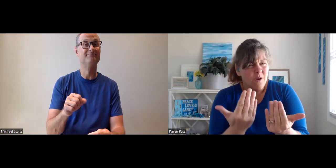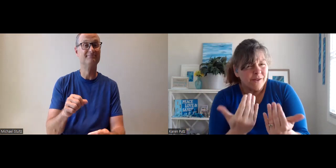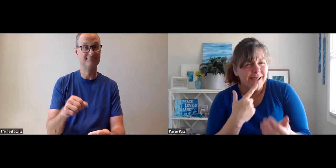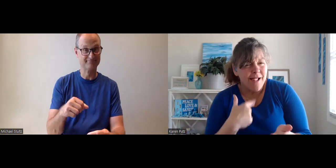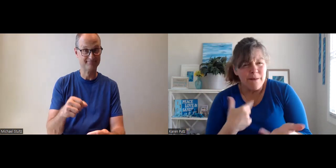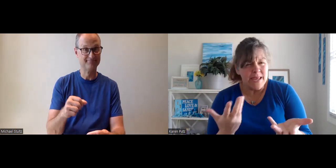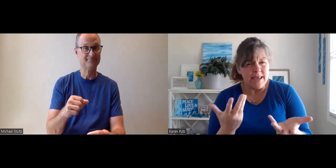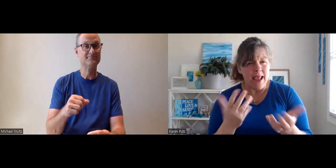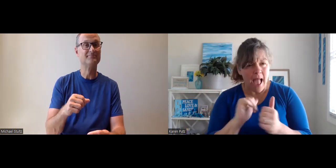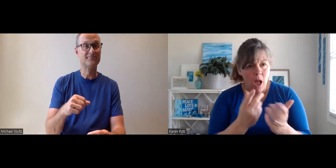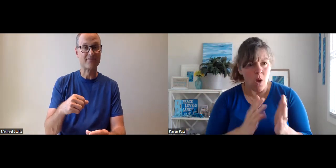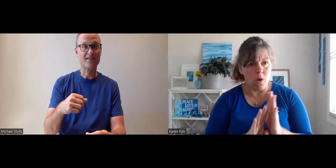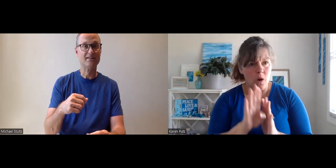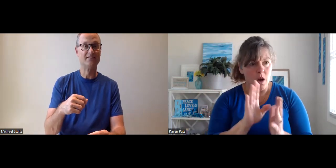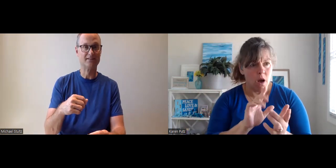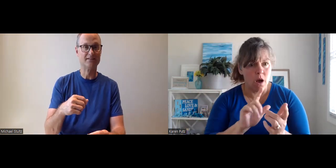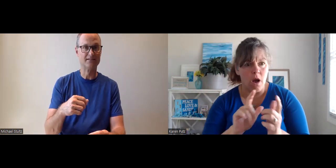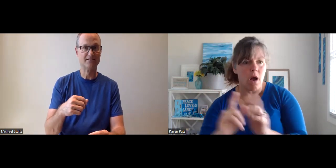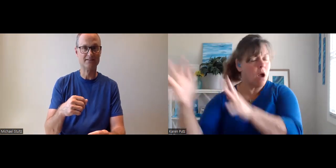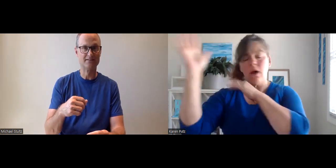So tell me how did that develop? Like over time?